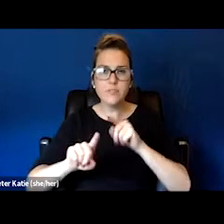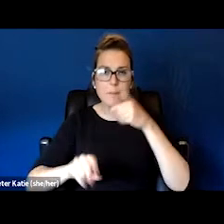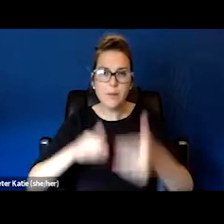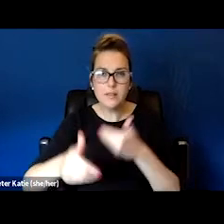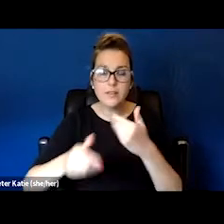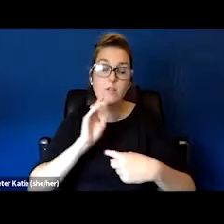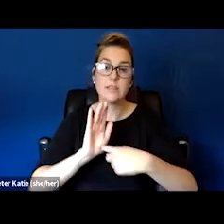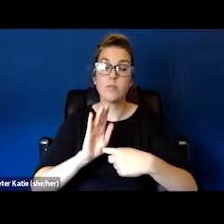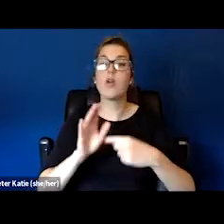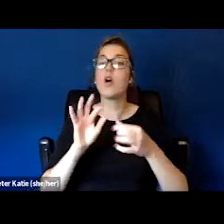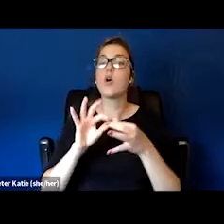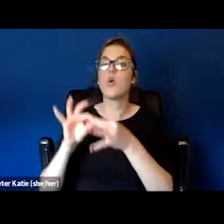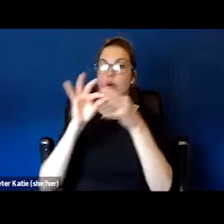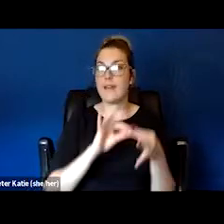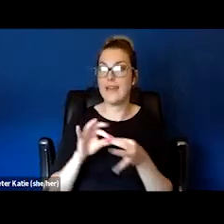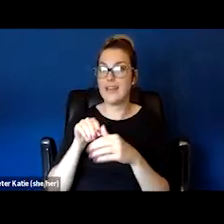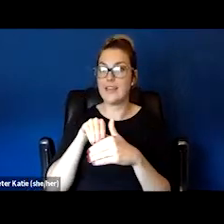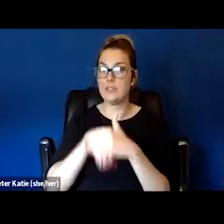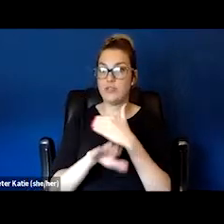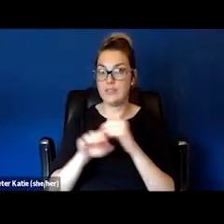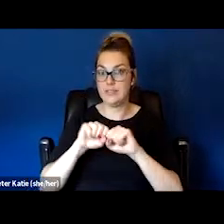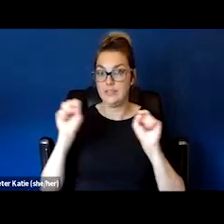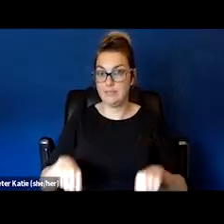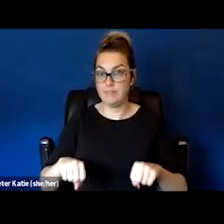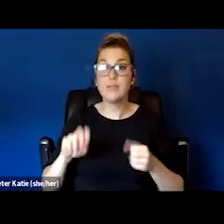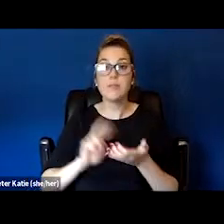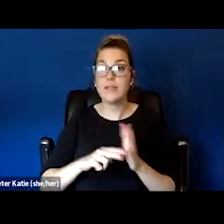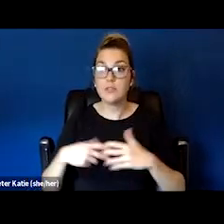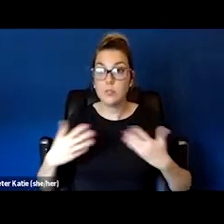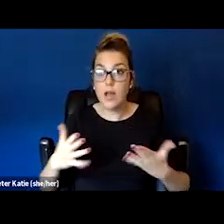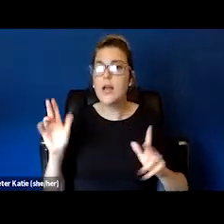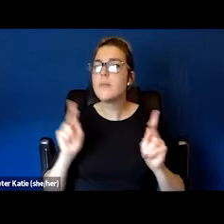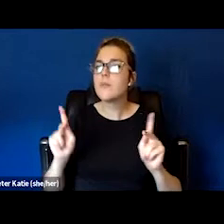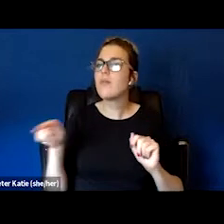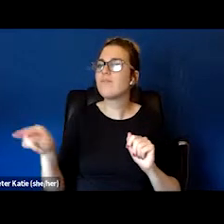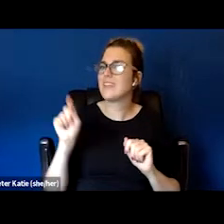which functions to ensure that people who need housing and other supports are connected to local resources